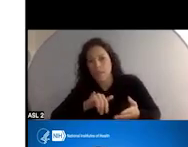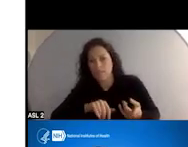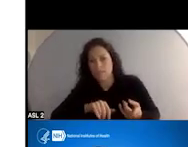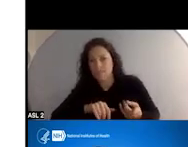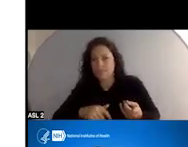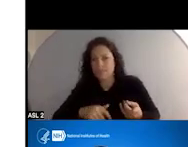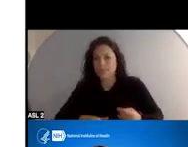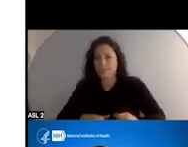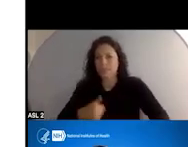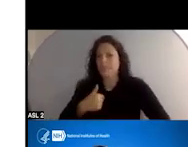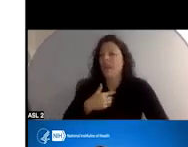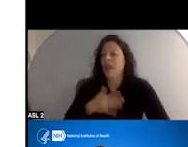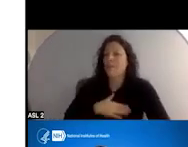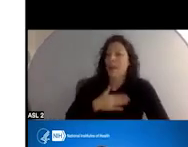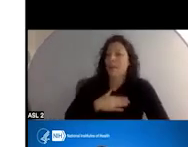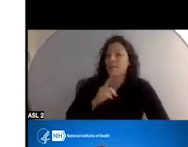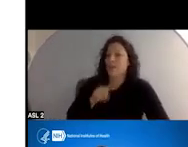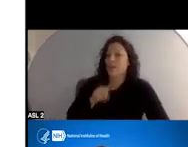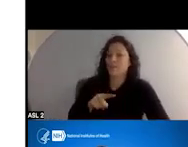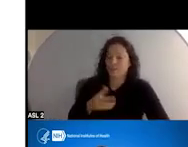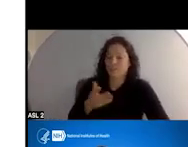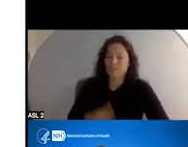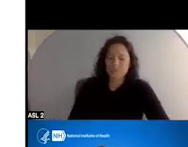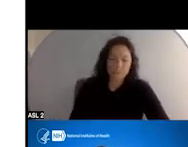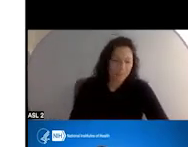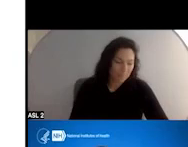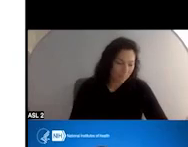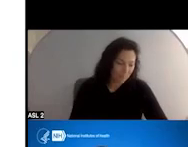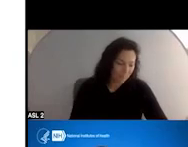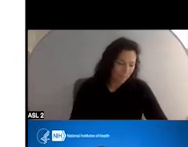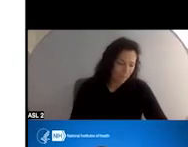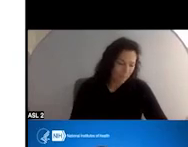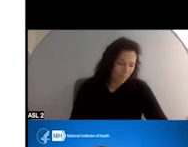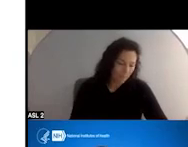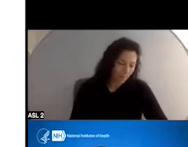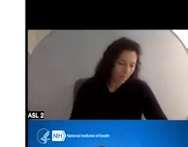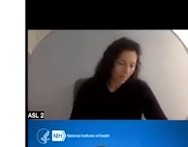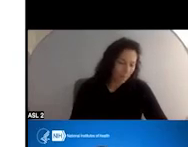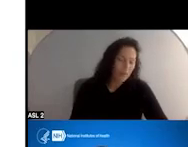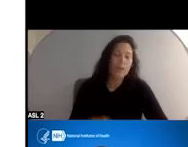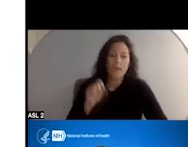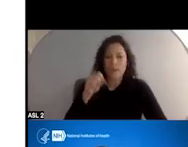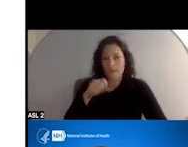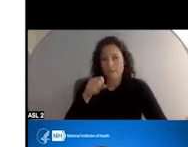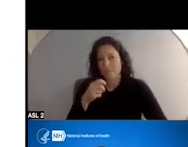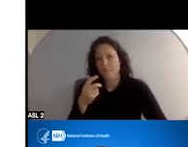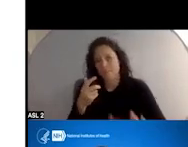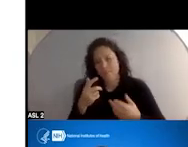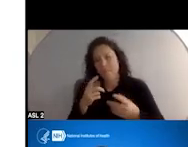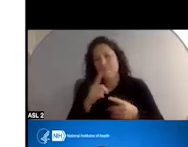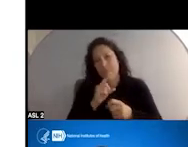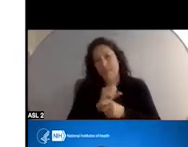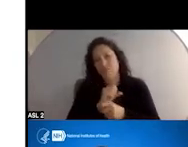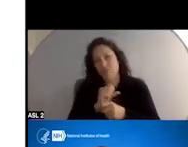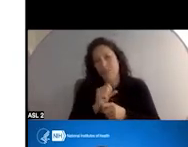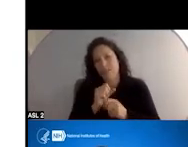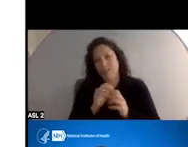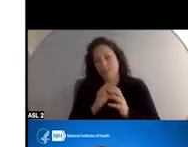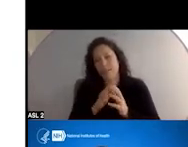Taunton Paine: I'm happy to take that one. Elyse Sullivan: Great, Taunton. Taunton Paine: So, yeah, so there's actually a FAQ